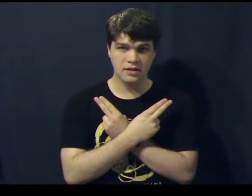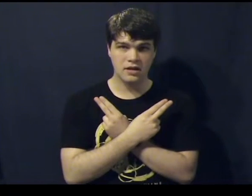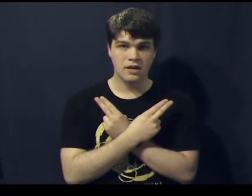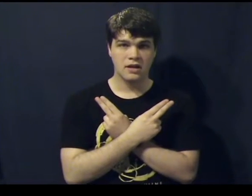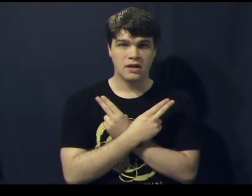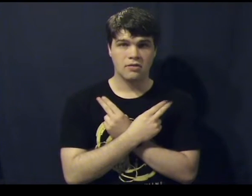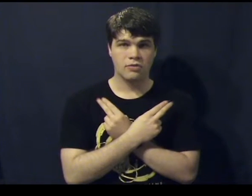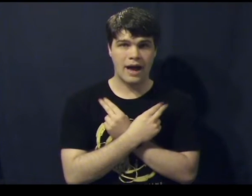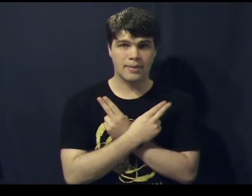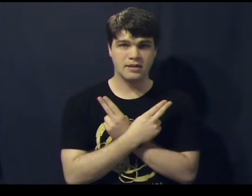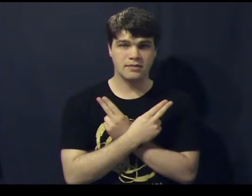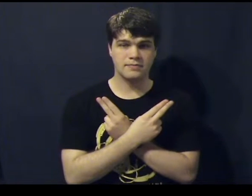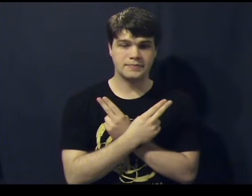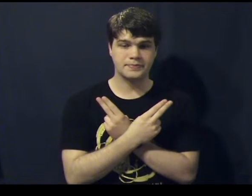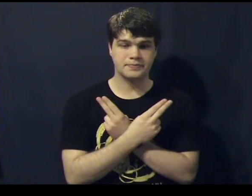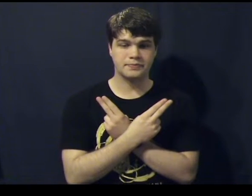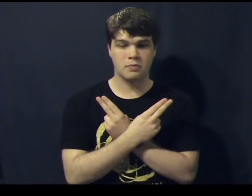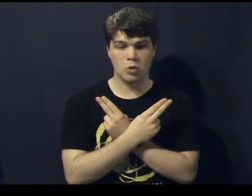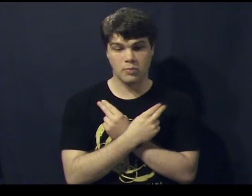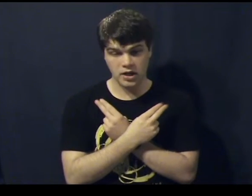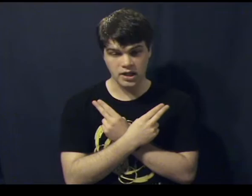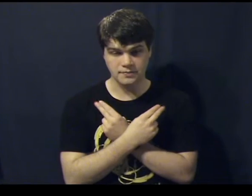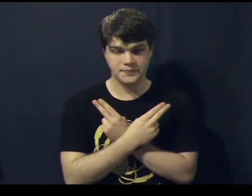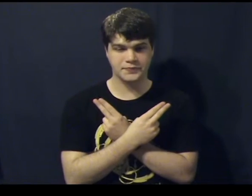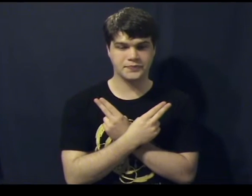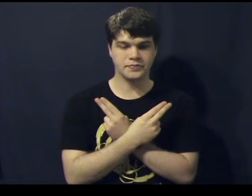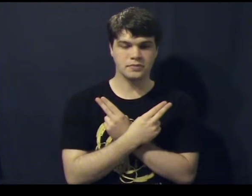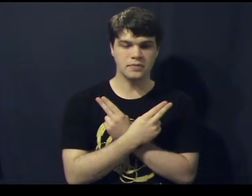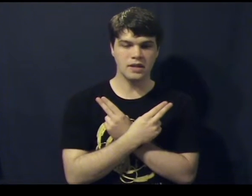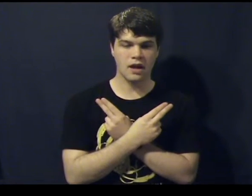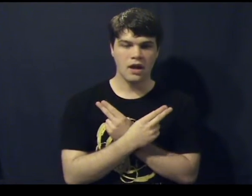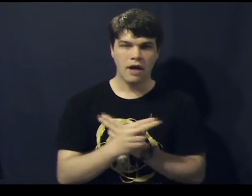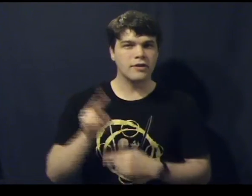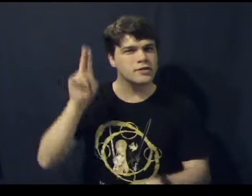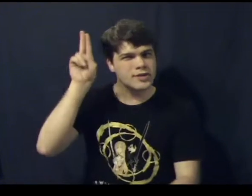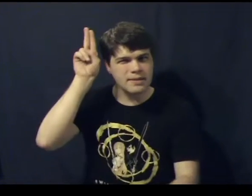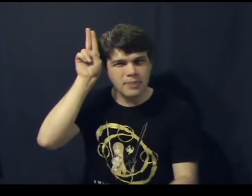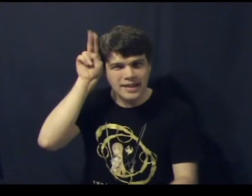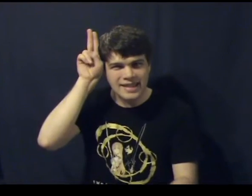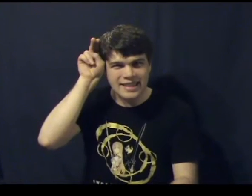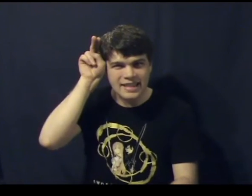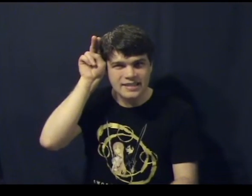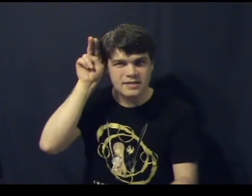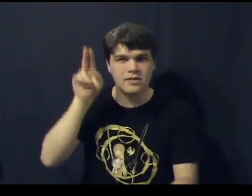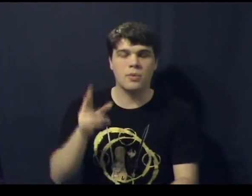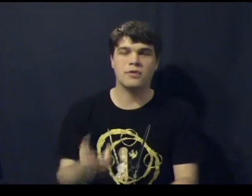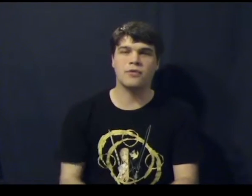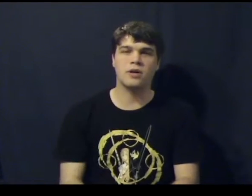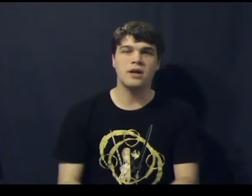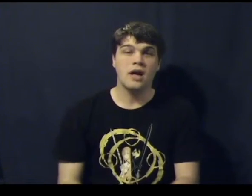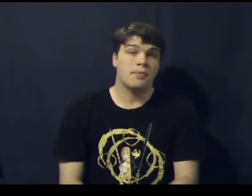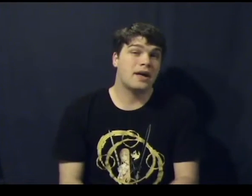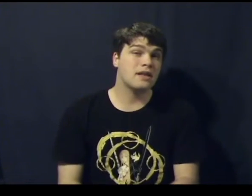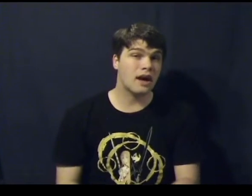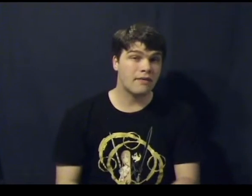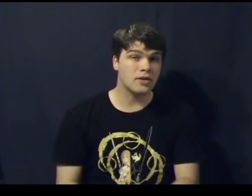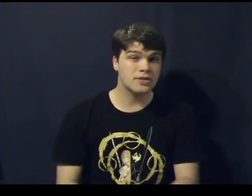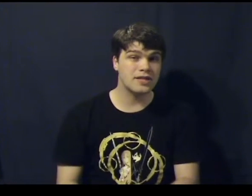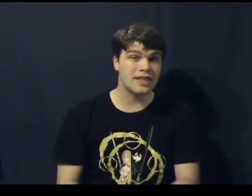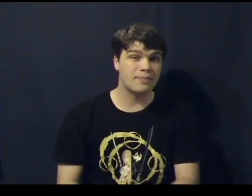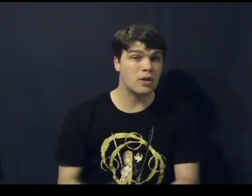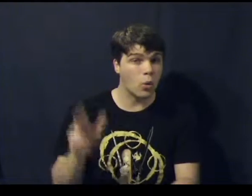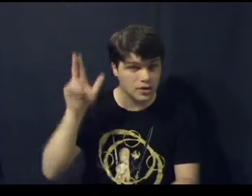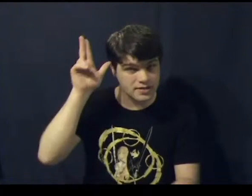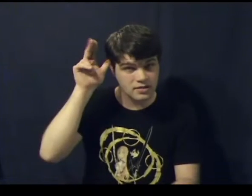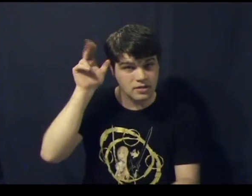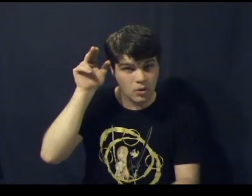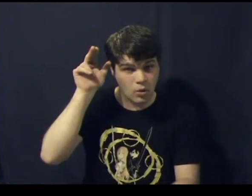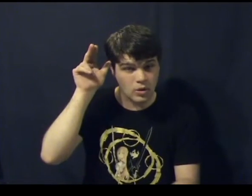rabbit or bunny. I've also seen bunny like this going forward. But I've also seen that be horse.